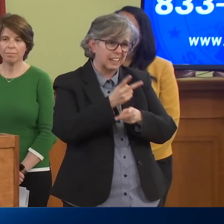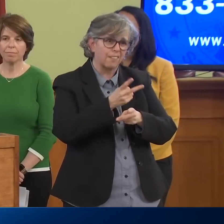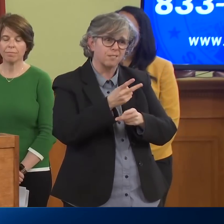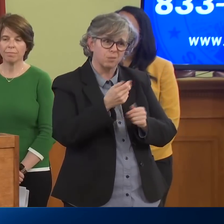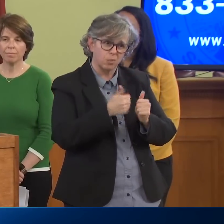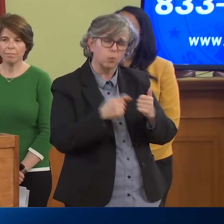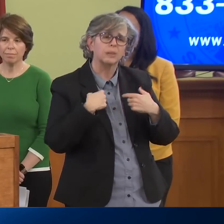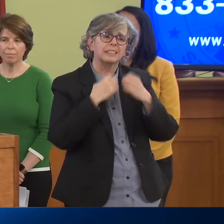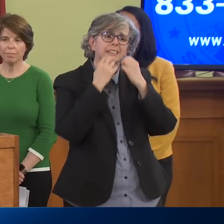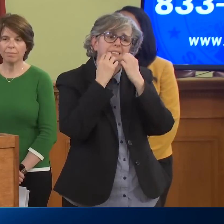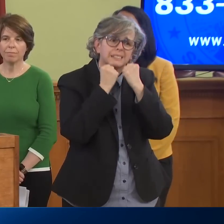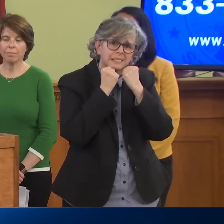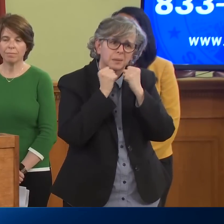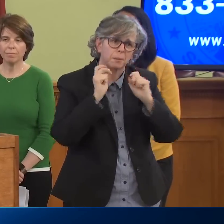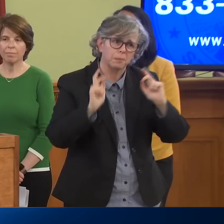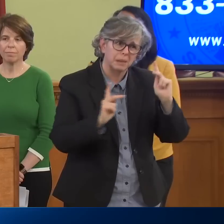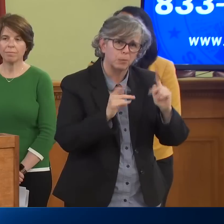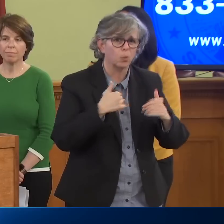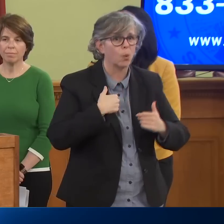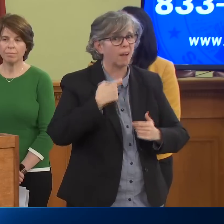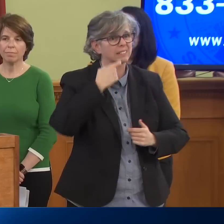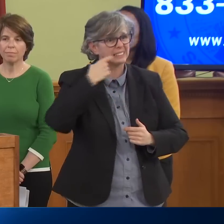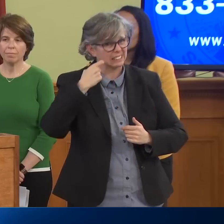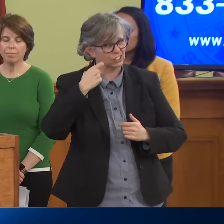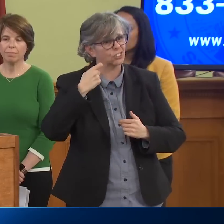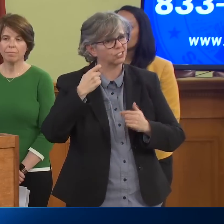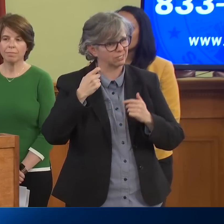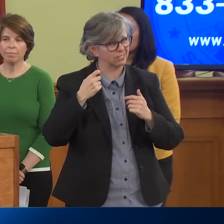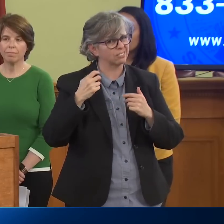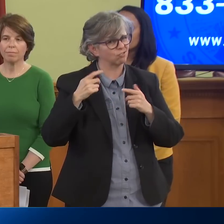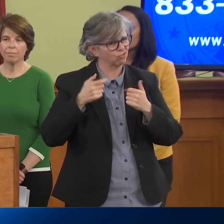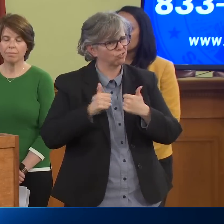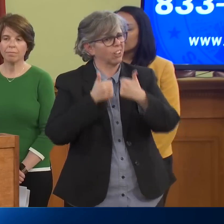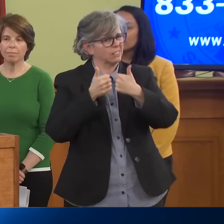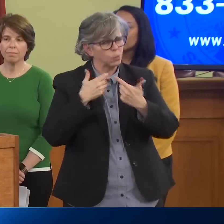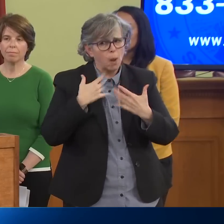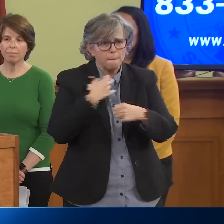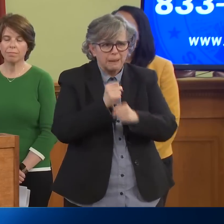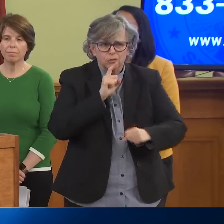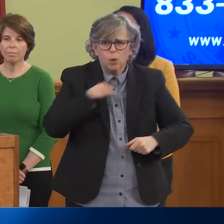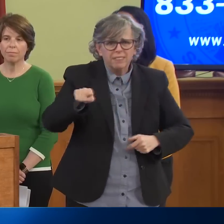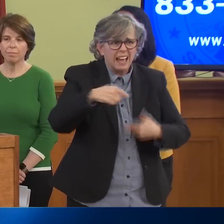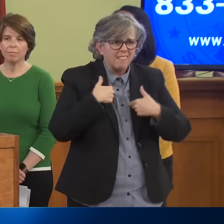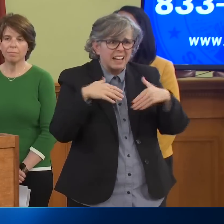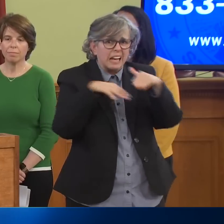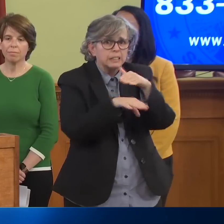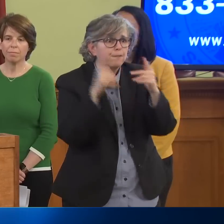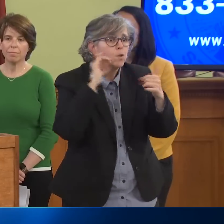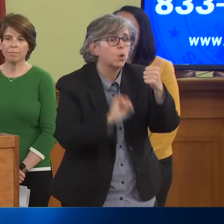LET ME INTRODUCE LORI CRISS WITH THE DEPARTMENT OF MENTAL HEALTH AND SERVICES. WE ARE CONCERNED AS WE GO THROUGH THIS WITH EVERYBODY